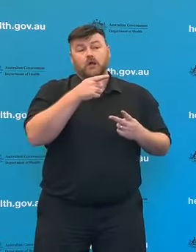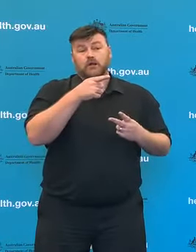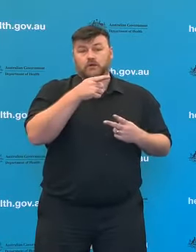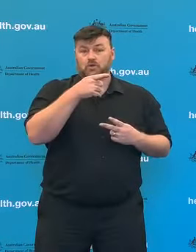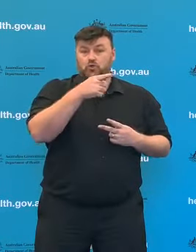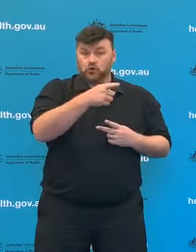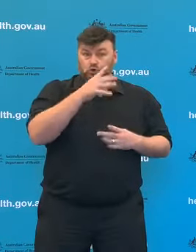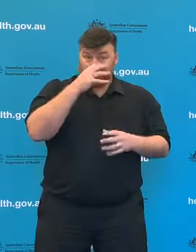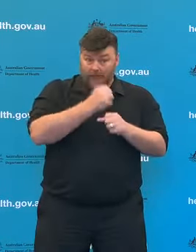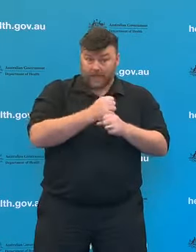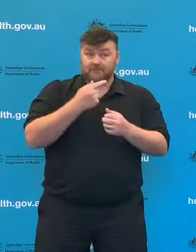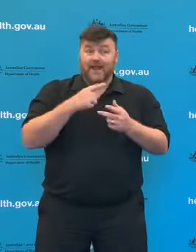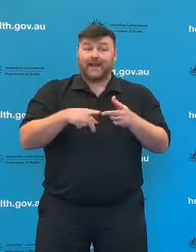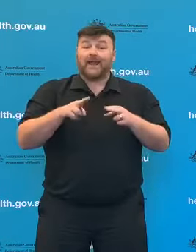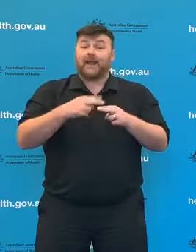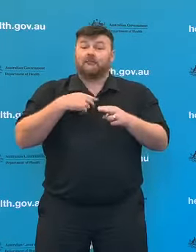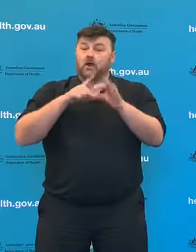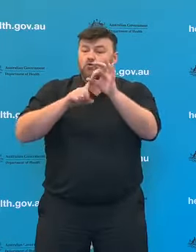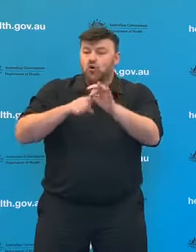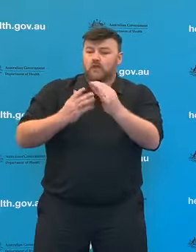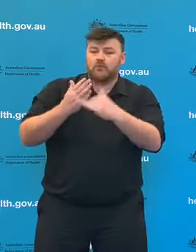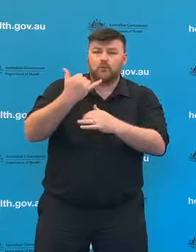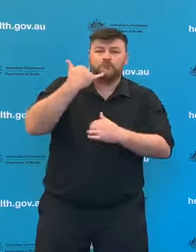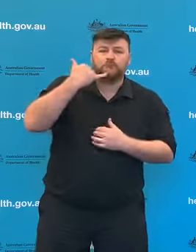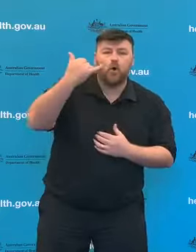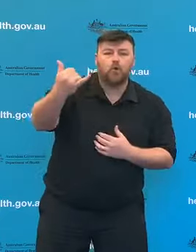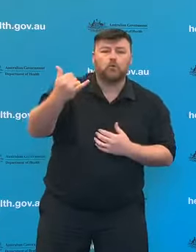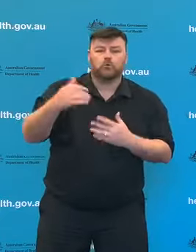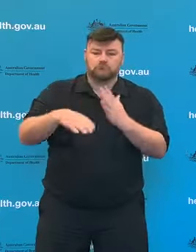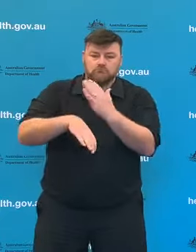surveys for those critically important checks during the pandemic